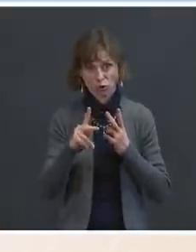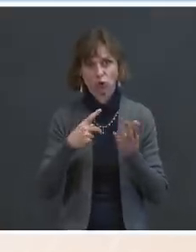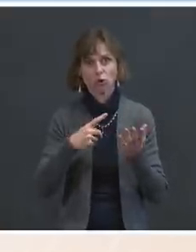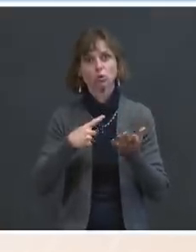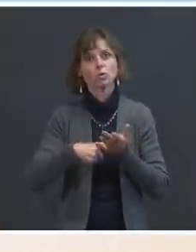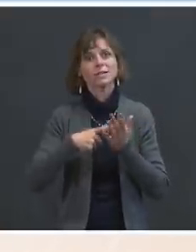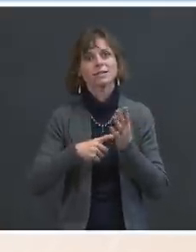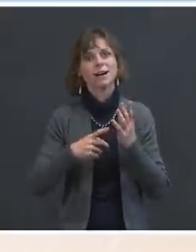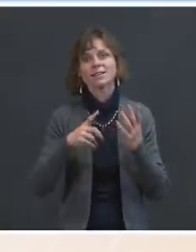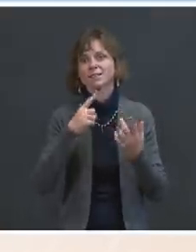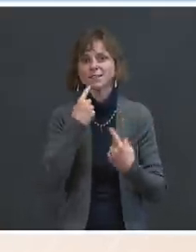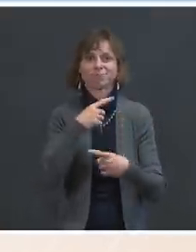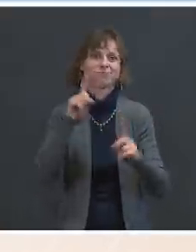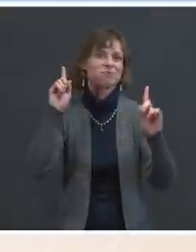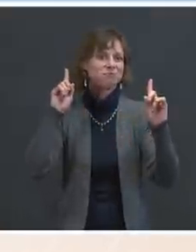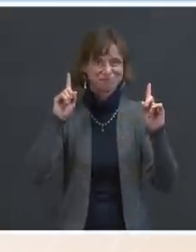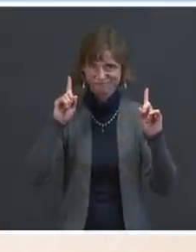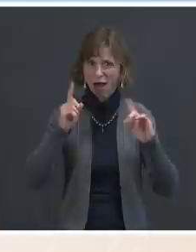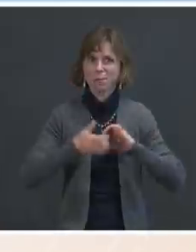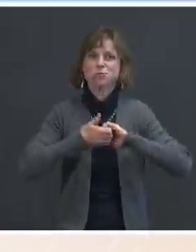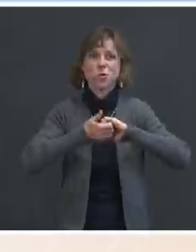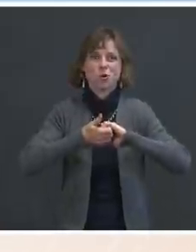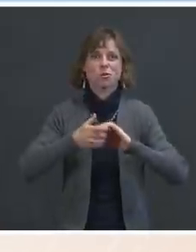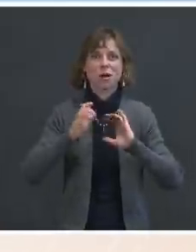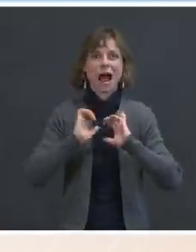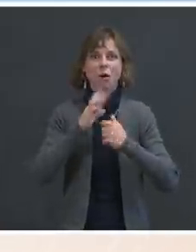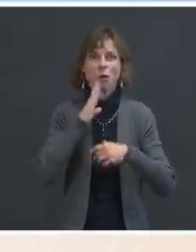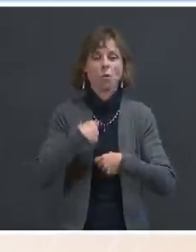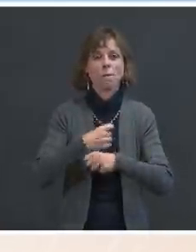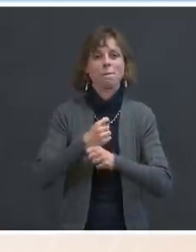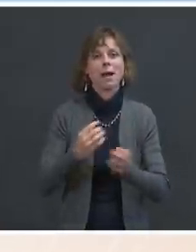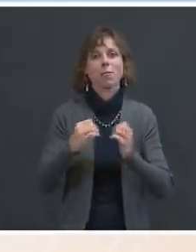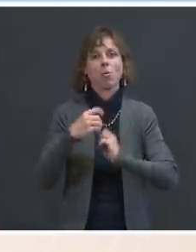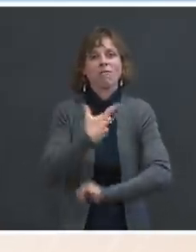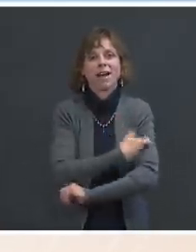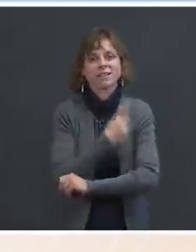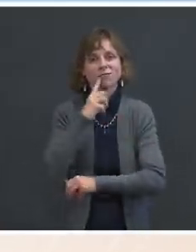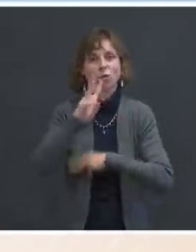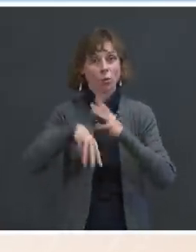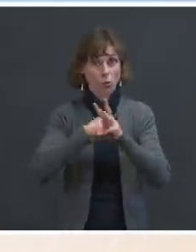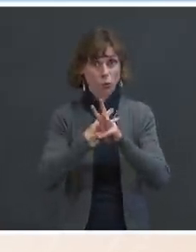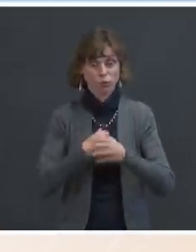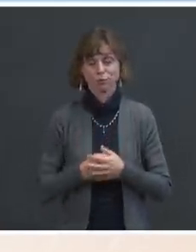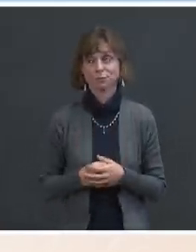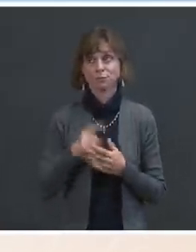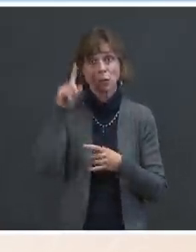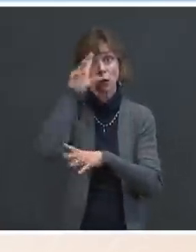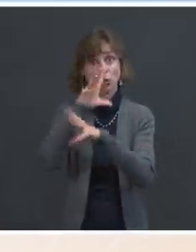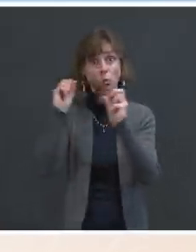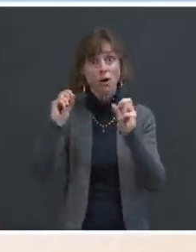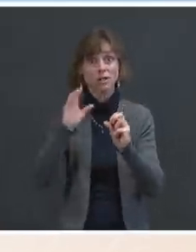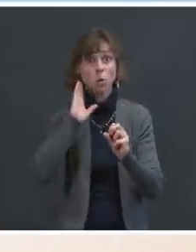for Americans and the world. President Biden will also announce that he is directing -- he is planning to direct -- he's directing, I should say,